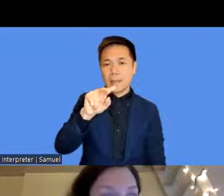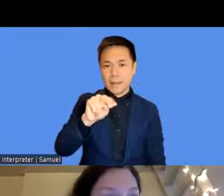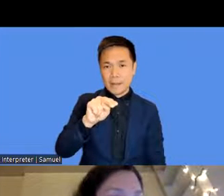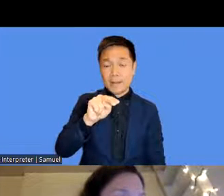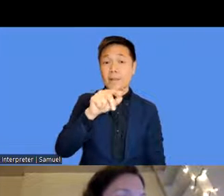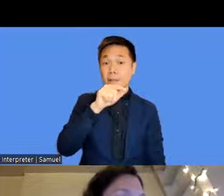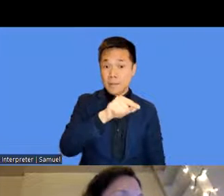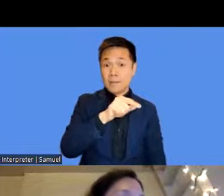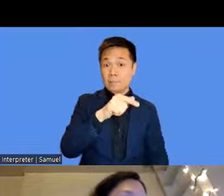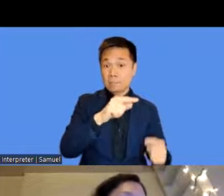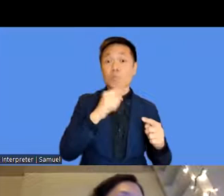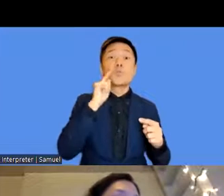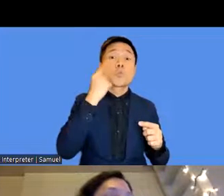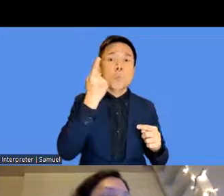if you are interested in watching.